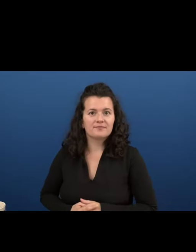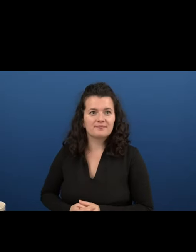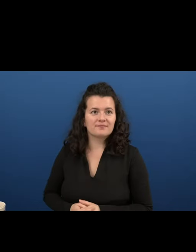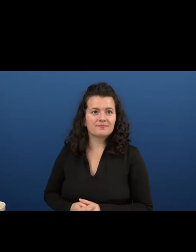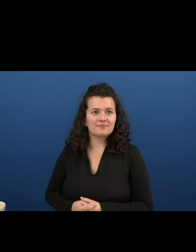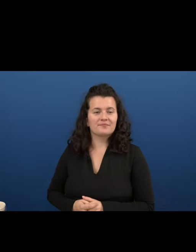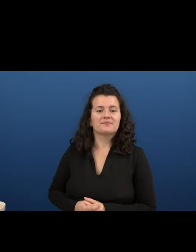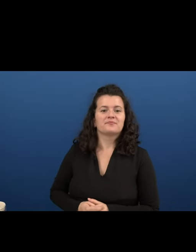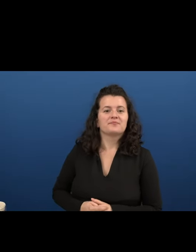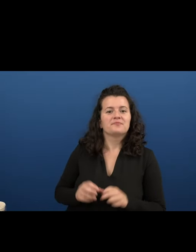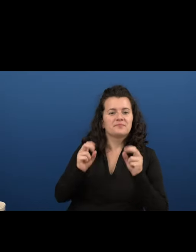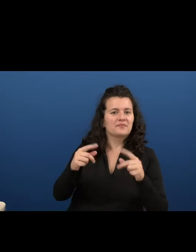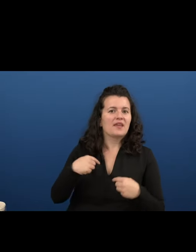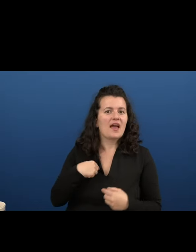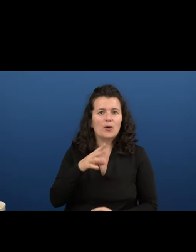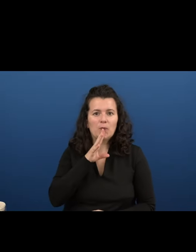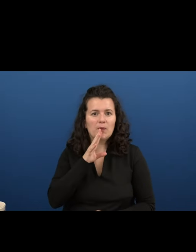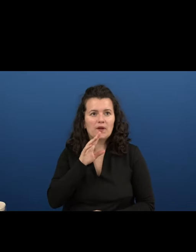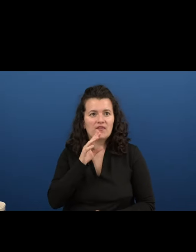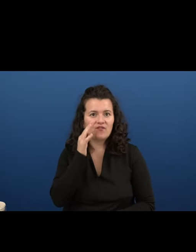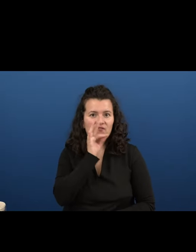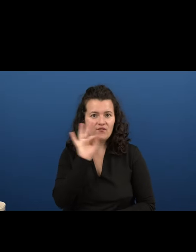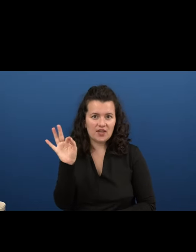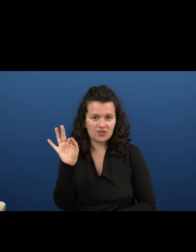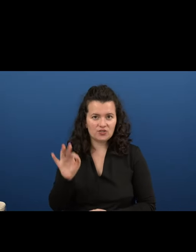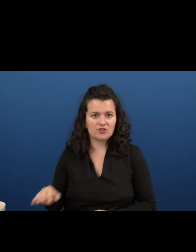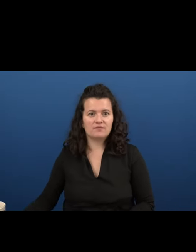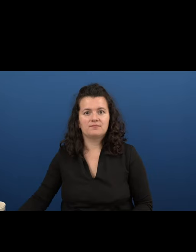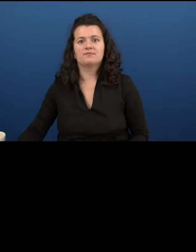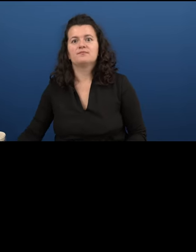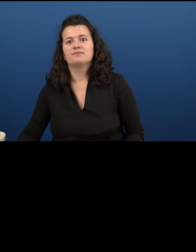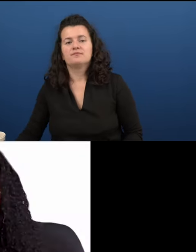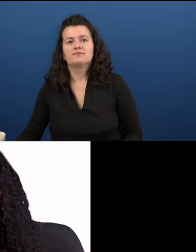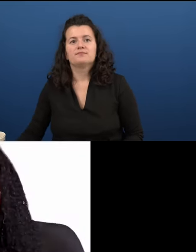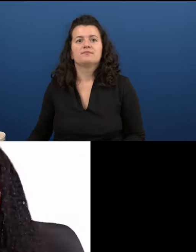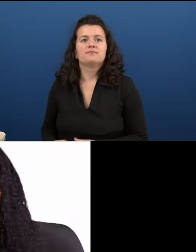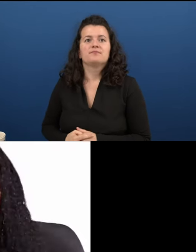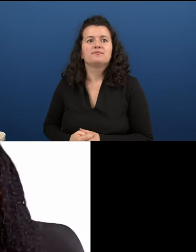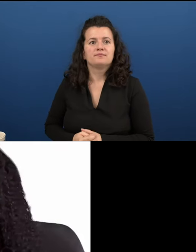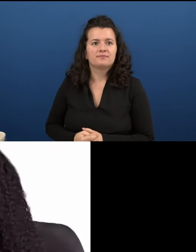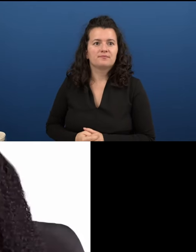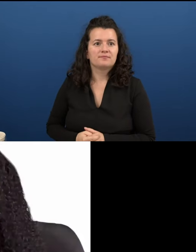15:16:18 So, Mary's metal, the reset the nucleus initiative, joined team is on plus L'Oreal